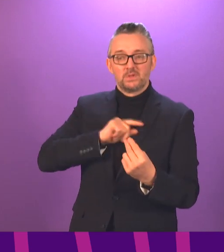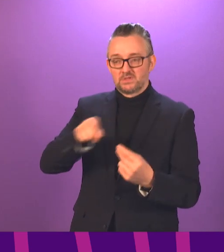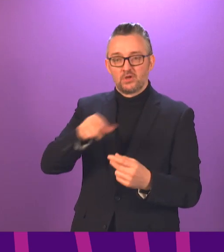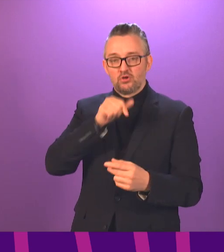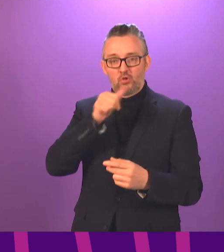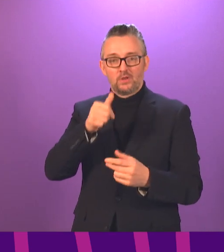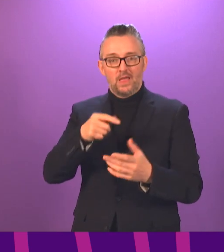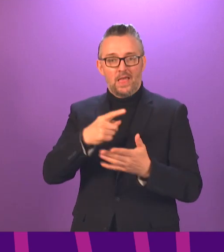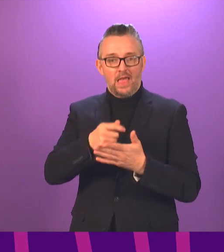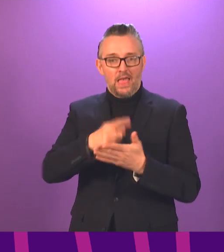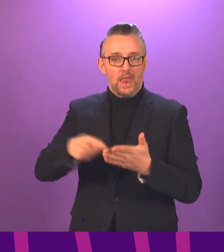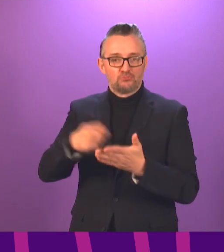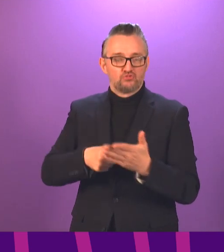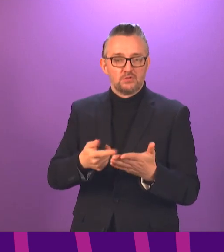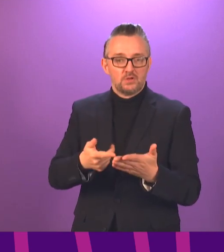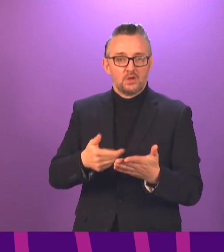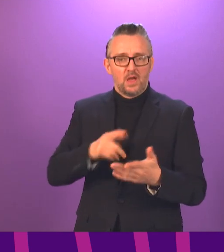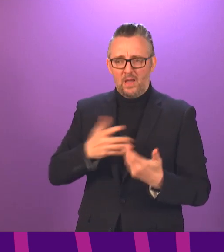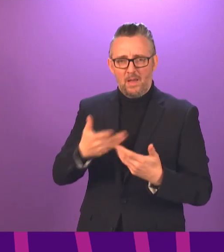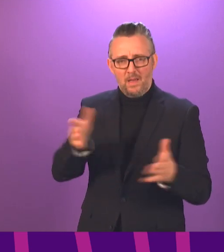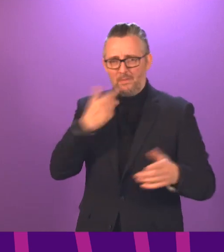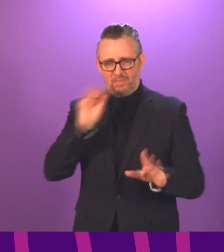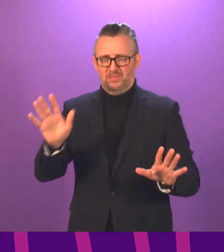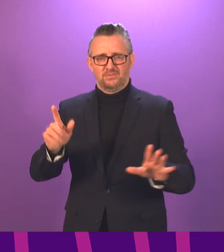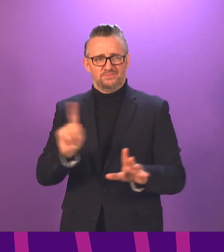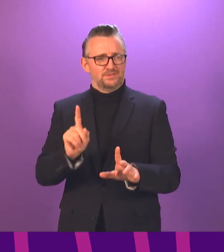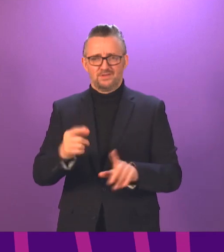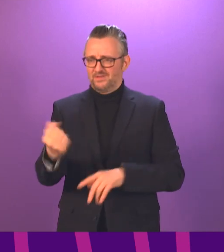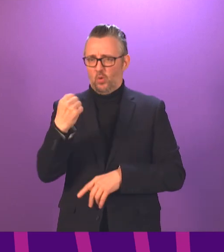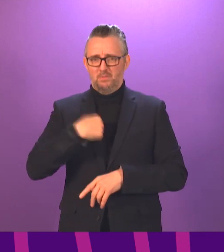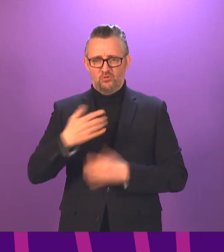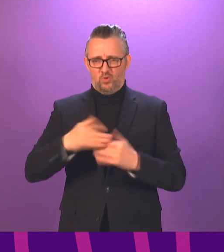restrictions; and how the public might react to having political campaigners at their door.